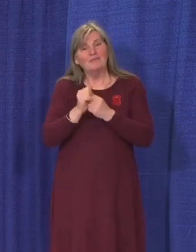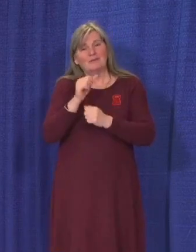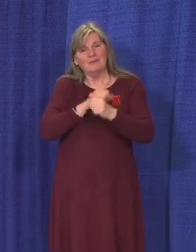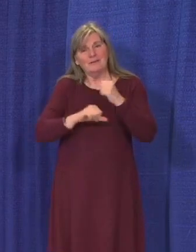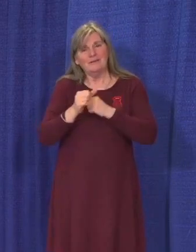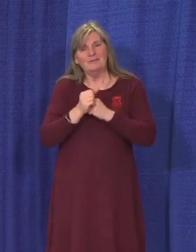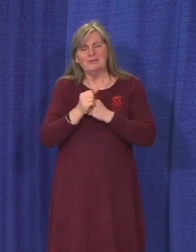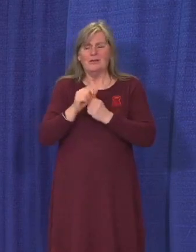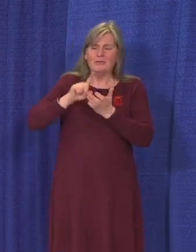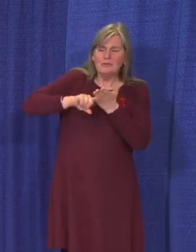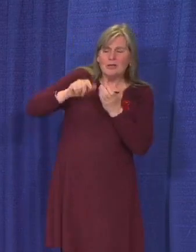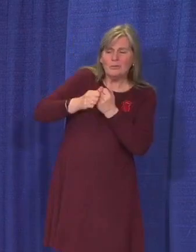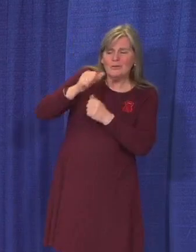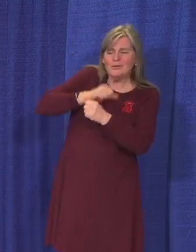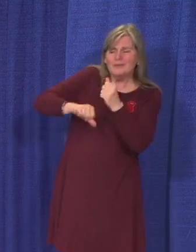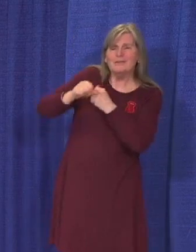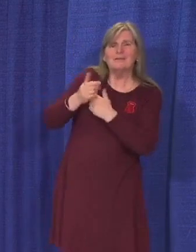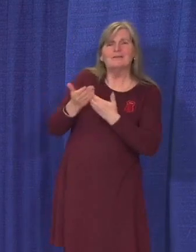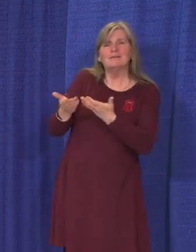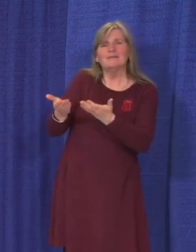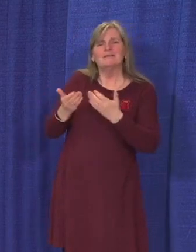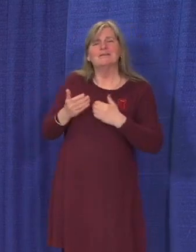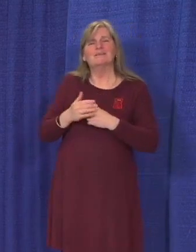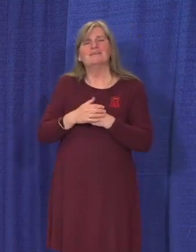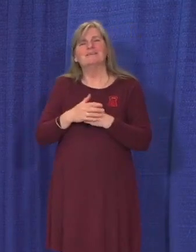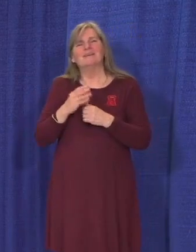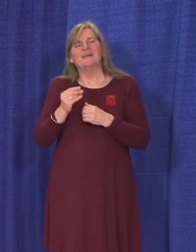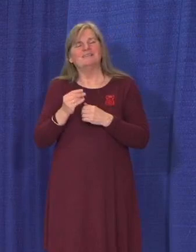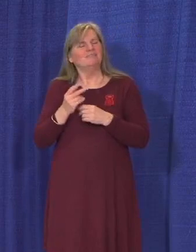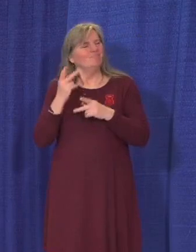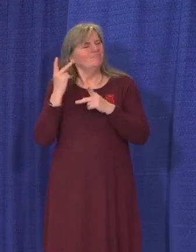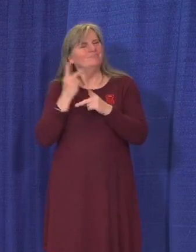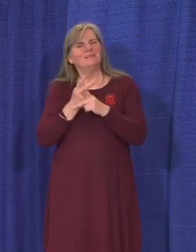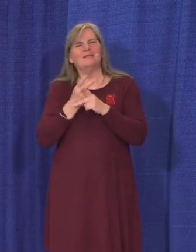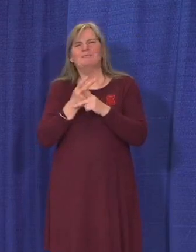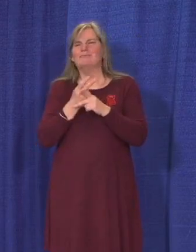1-877-374-0425, for assistance. Thanks everyone and thanks for